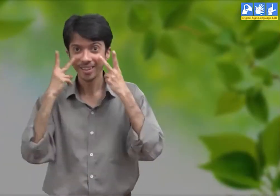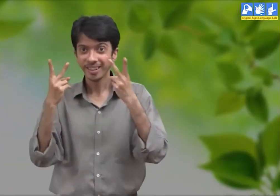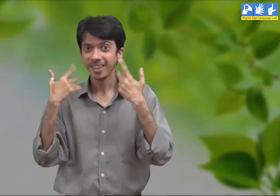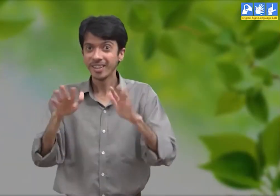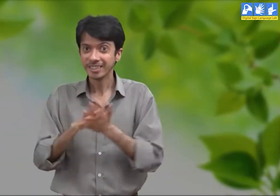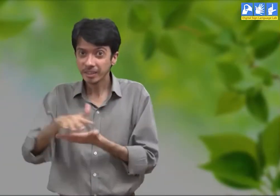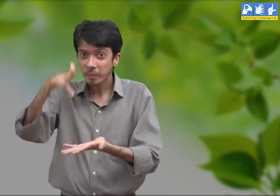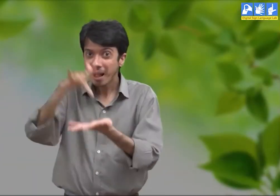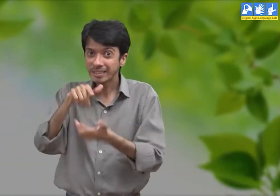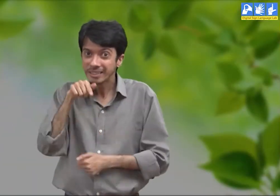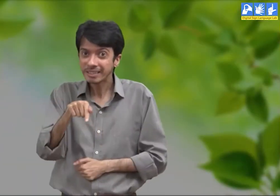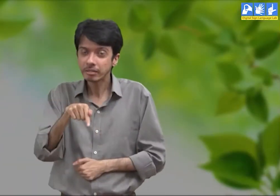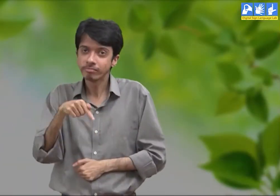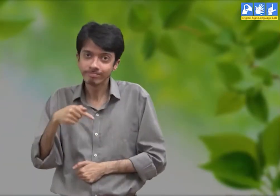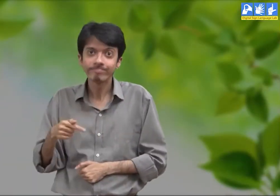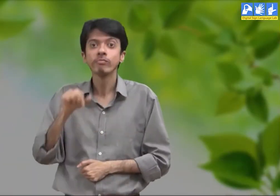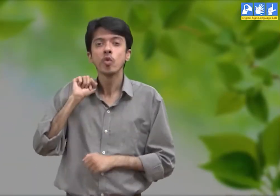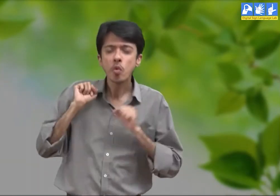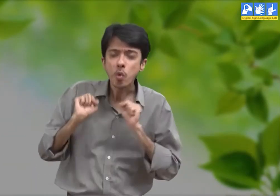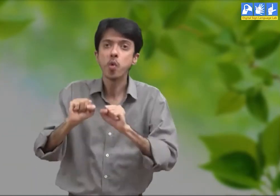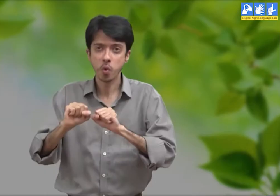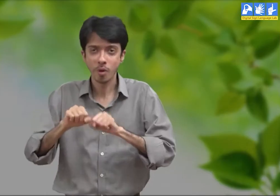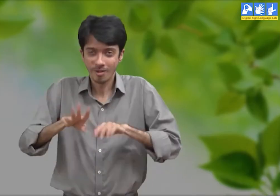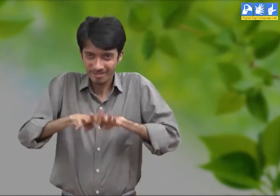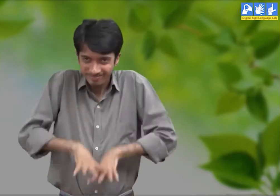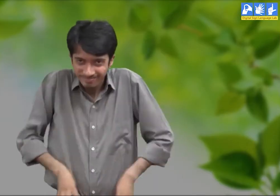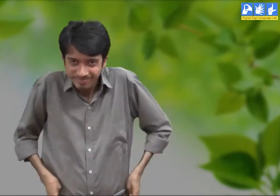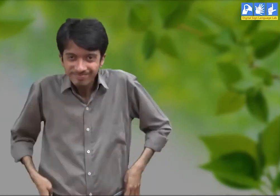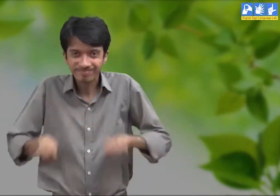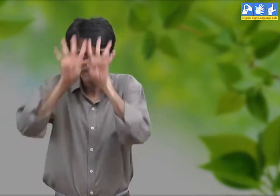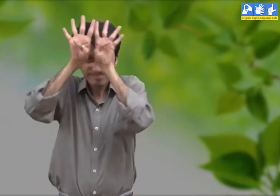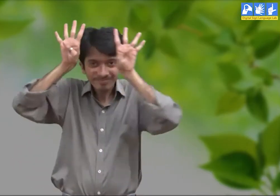Did you see that? This was the place where Jungle Bacho Andolan took place.